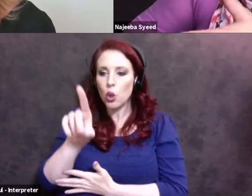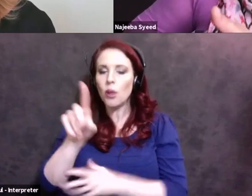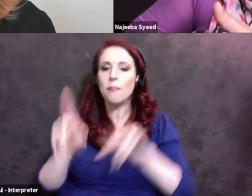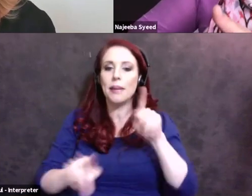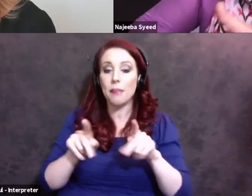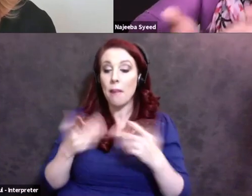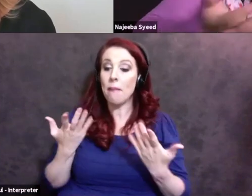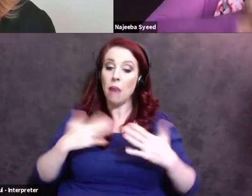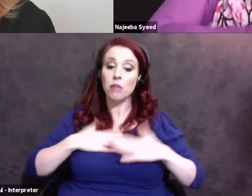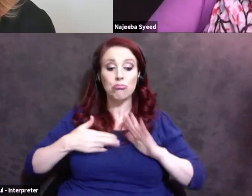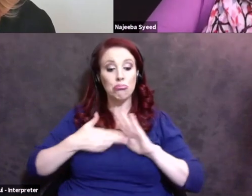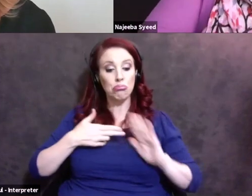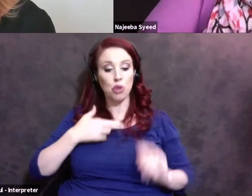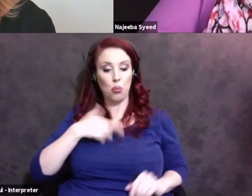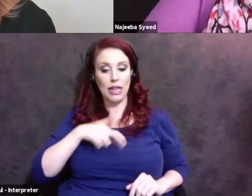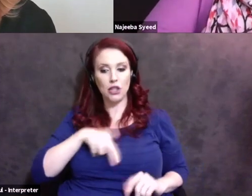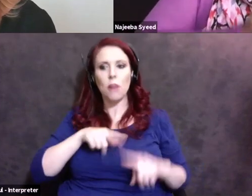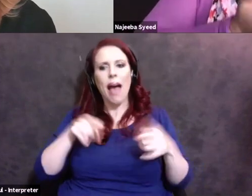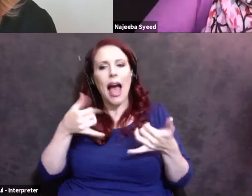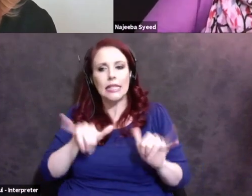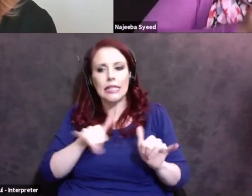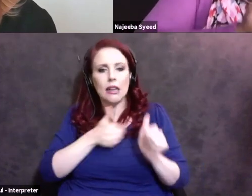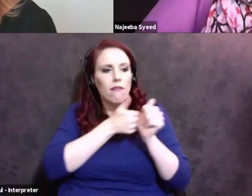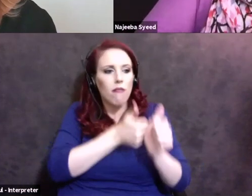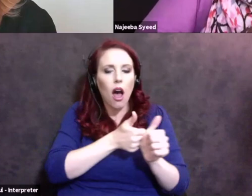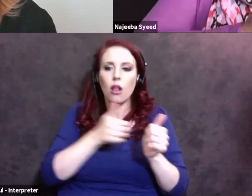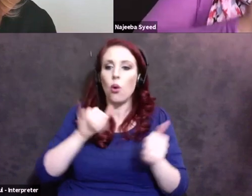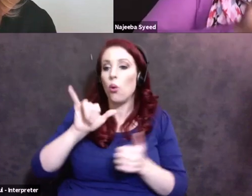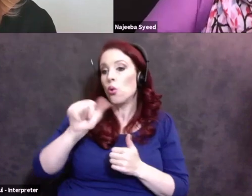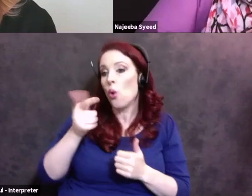religious tradition and practice, you know, yoga, meditation and not just as a practice